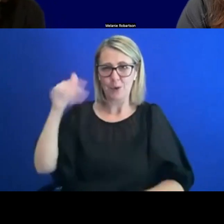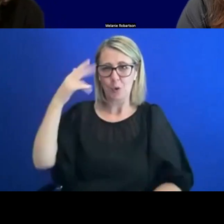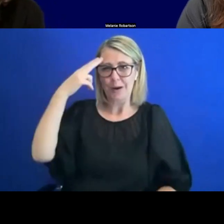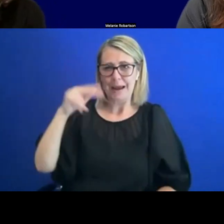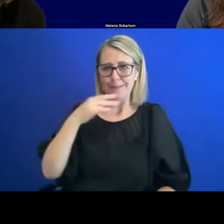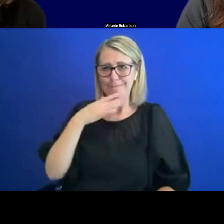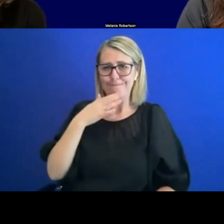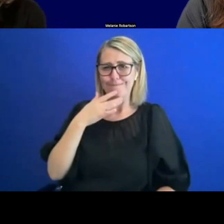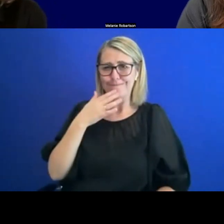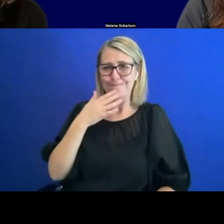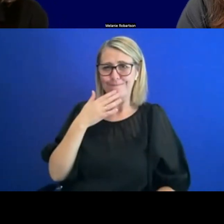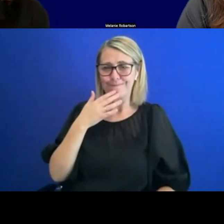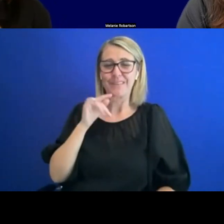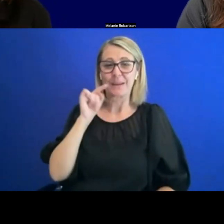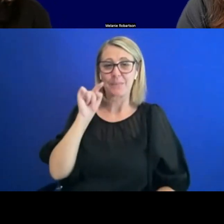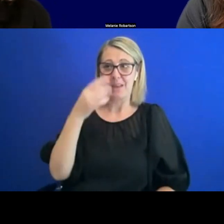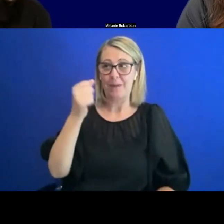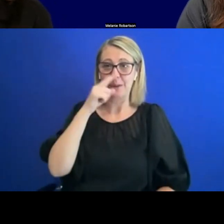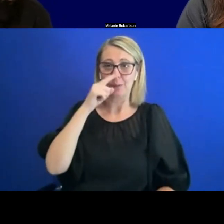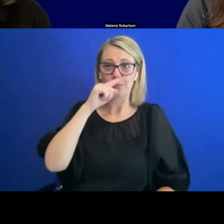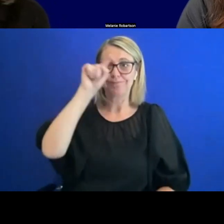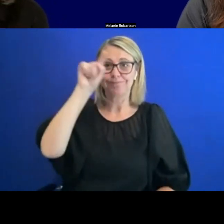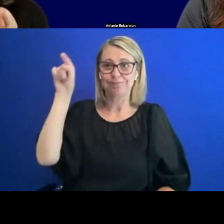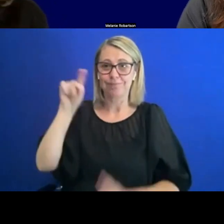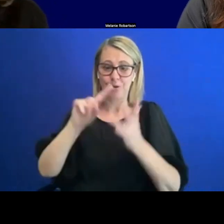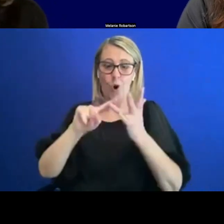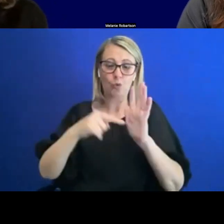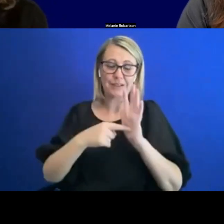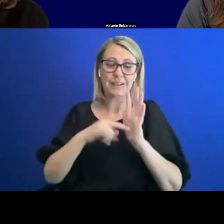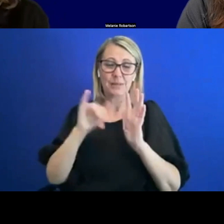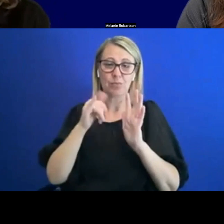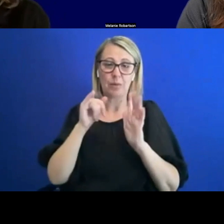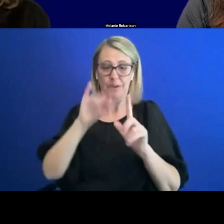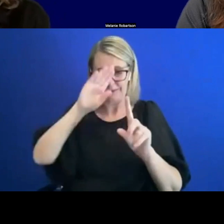There are individuals out there, but our OTs are probably our first port of call,